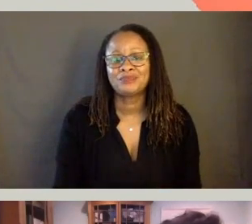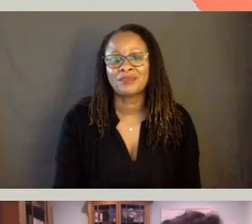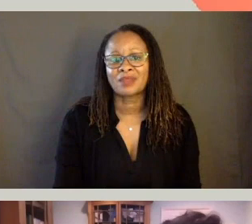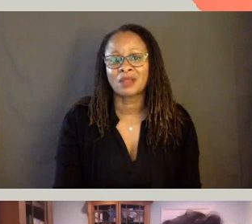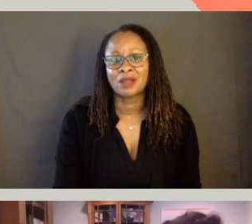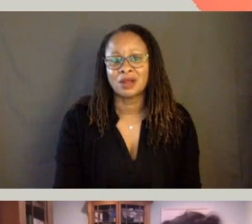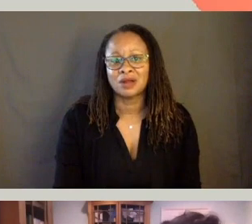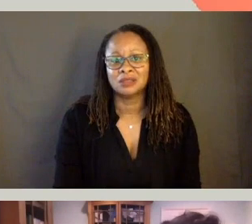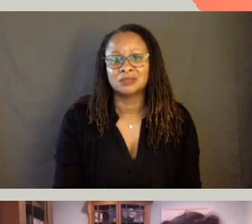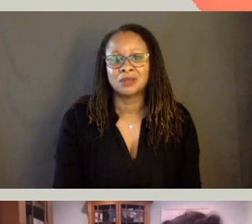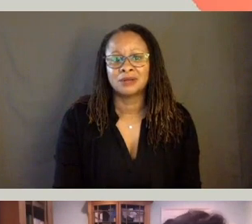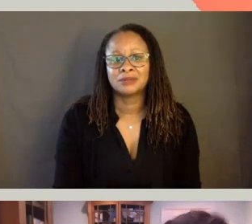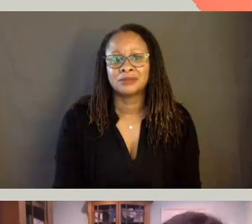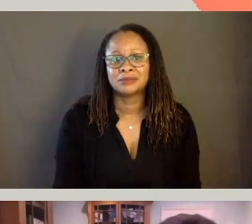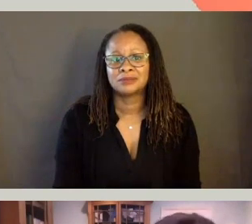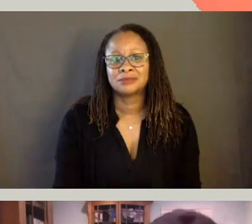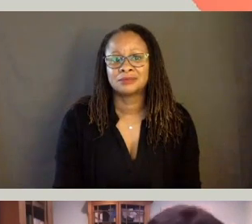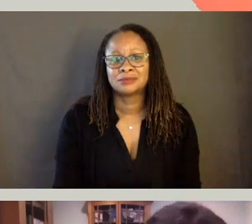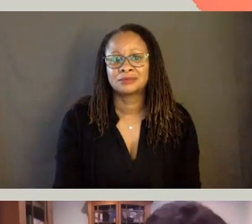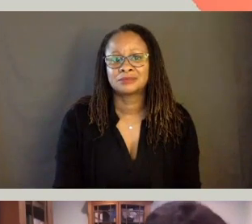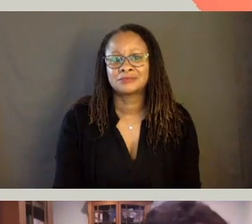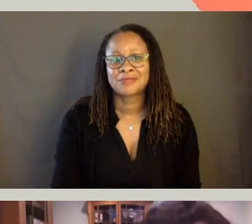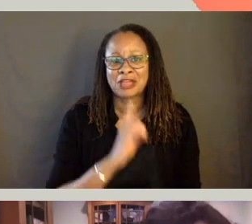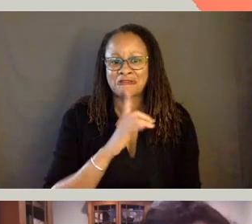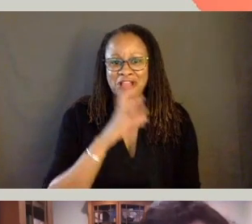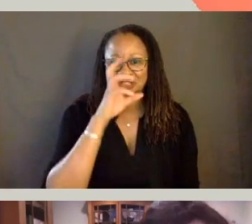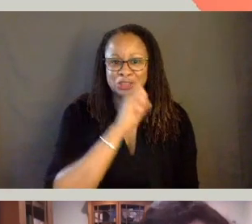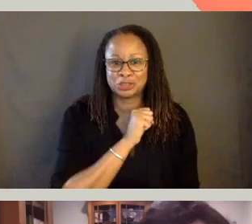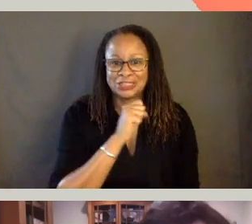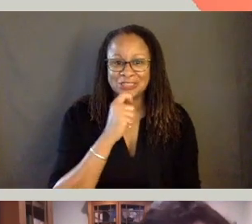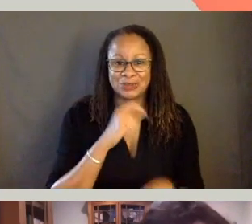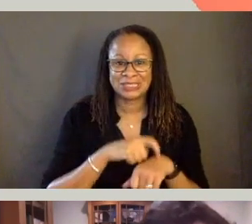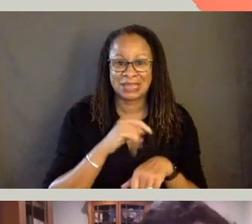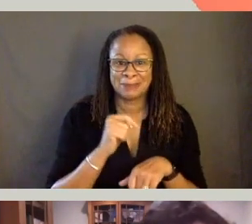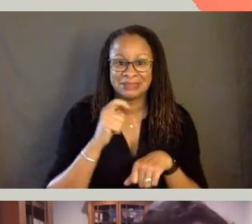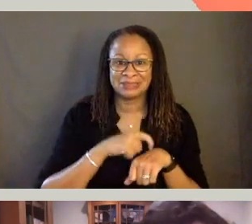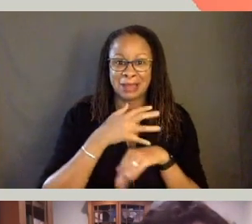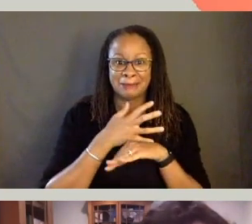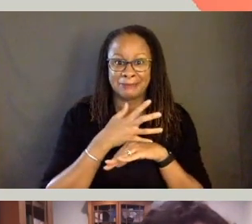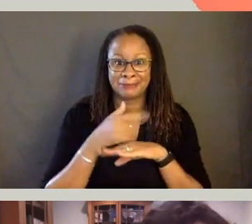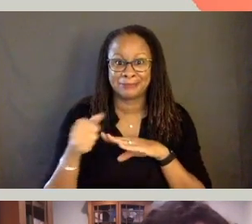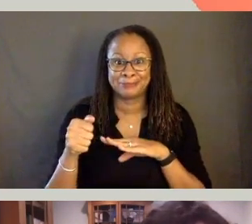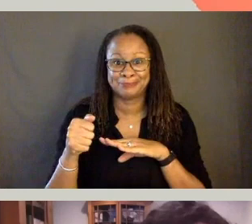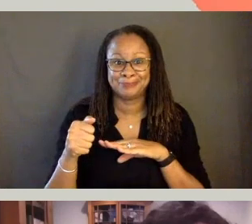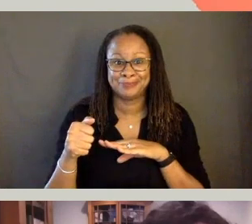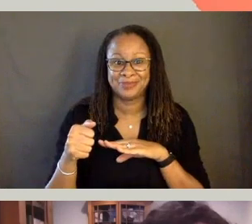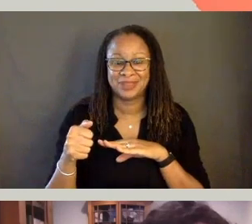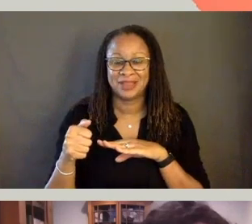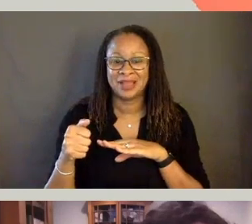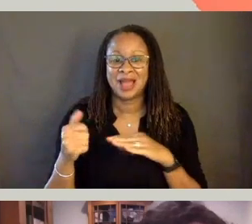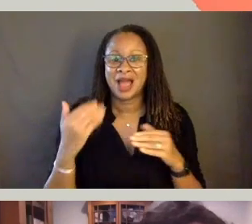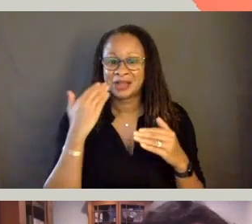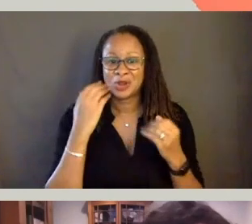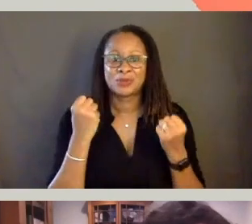It's really strange to say this, but we're almost at time. And I wanted to, I know there's a number of other questions in the chat